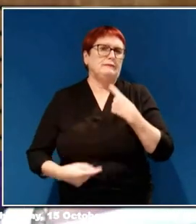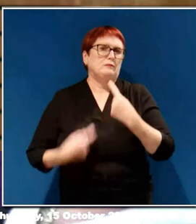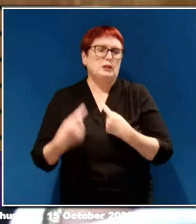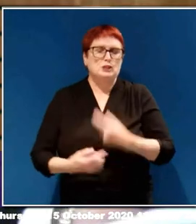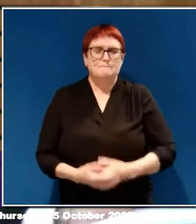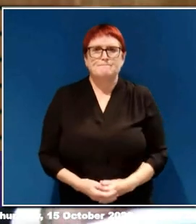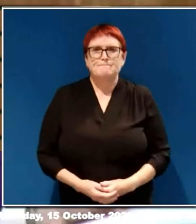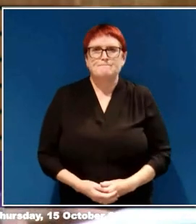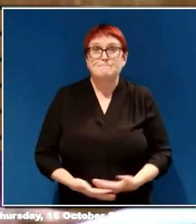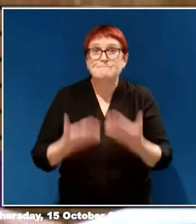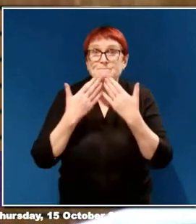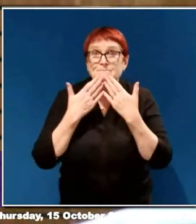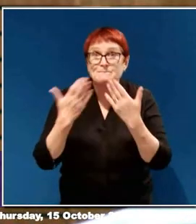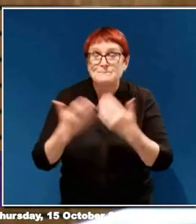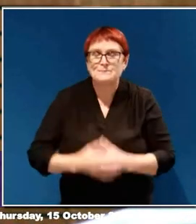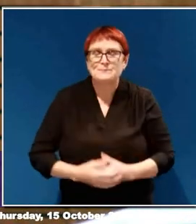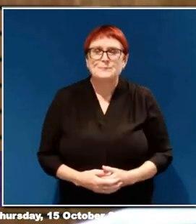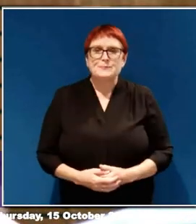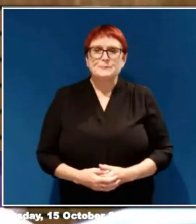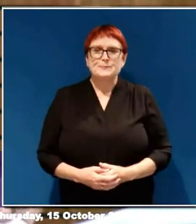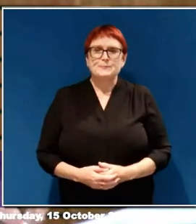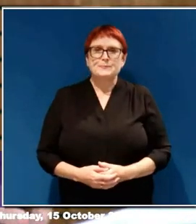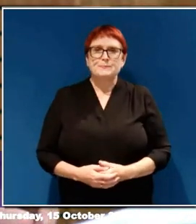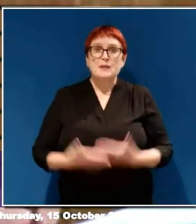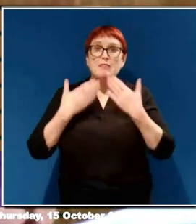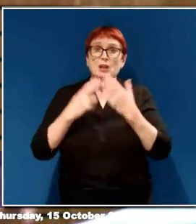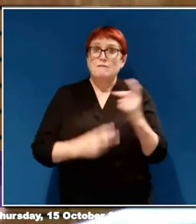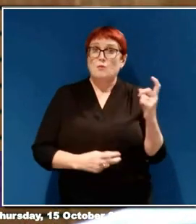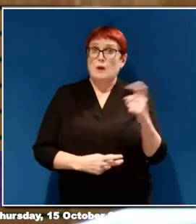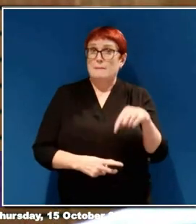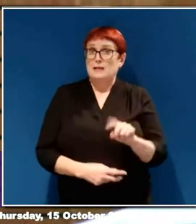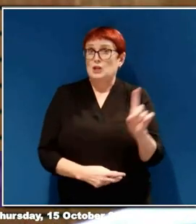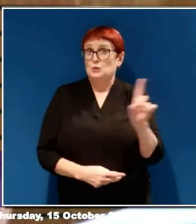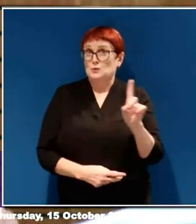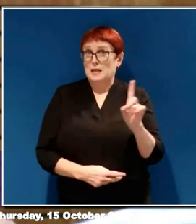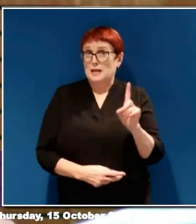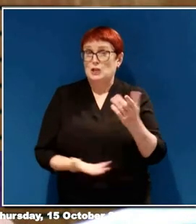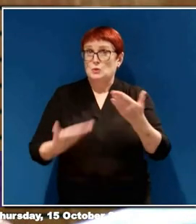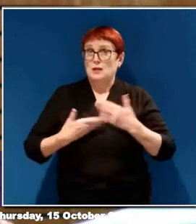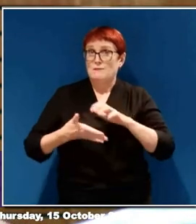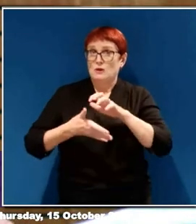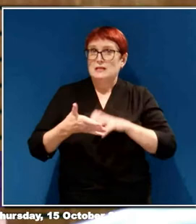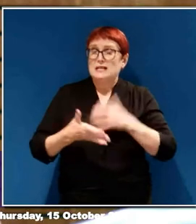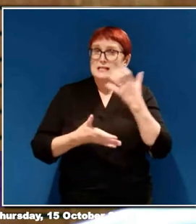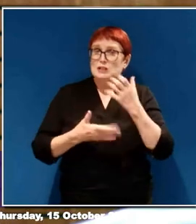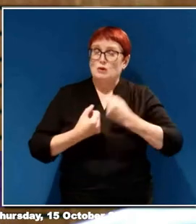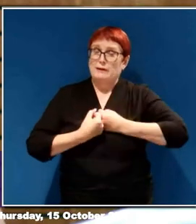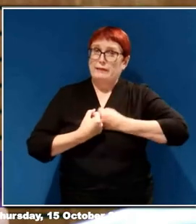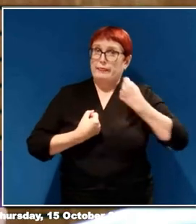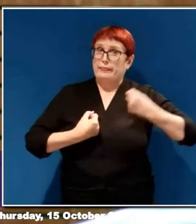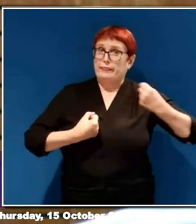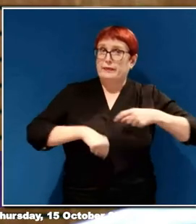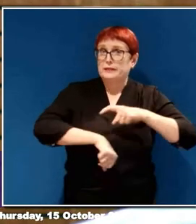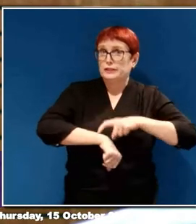Thank you, Ms Theodore, for attending and giving evidence. I'm sorry we've kept you a little longer, as Dr Mellifont will confirm,